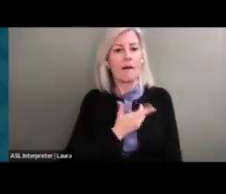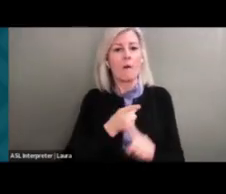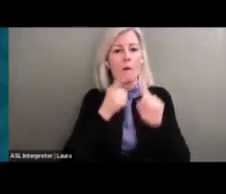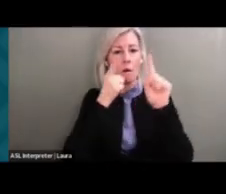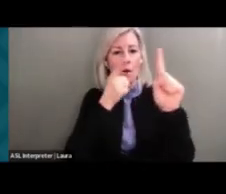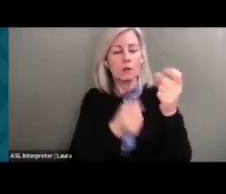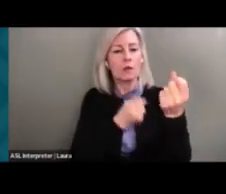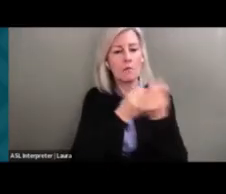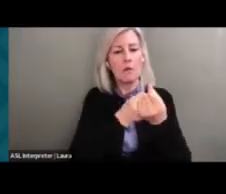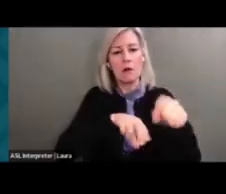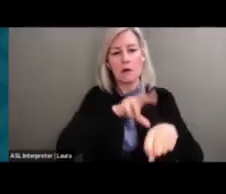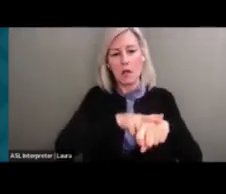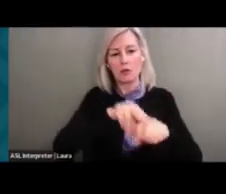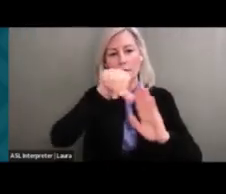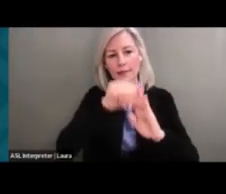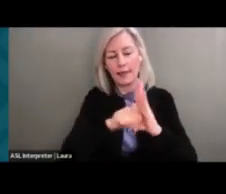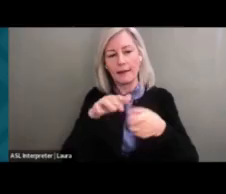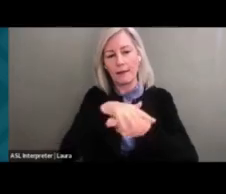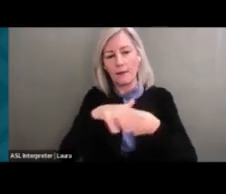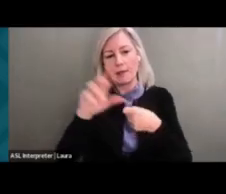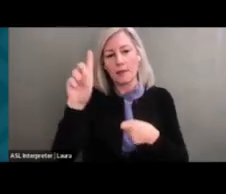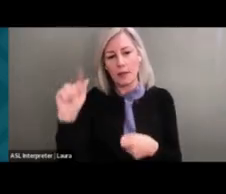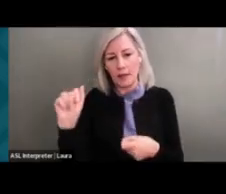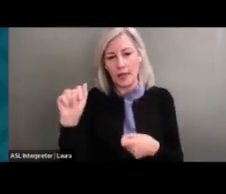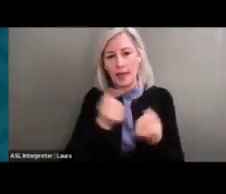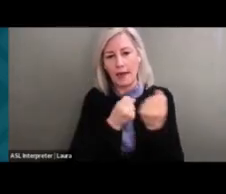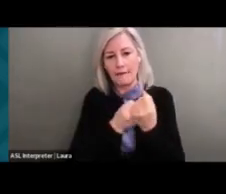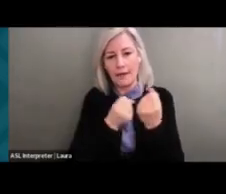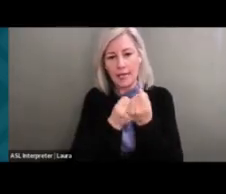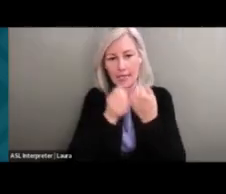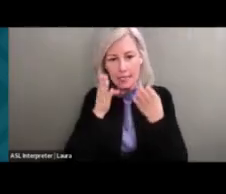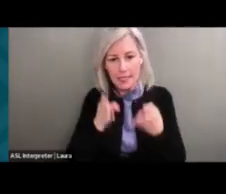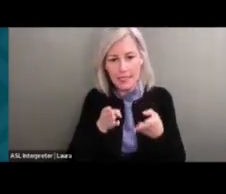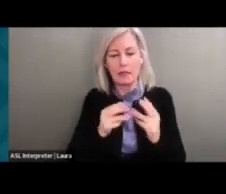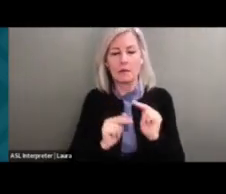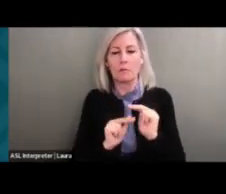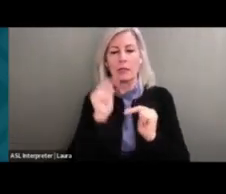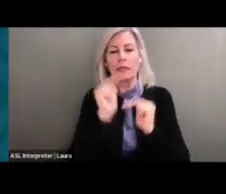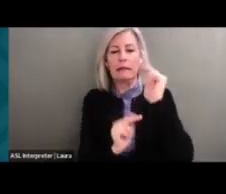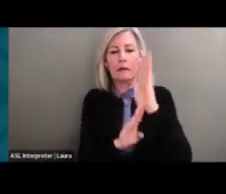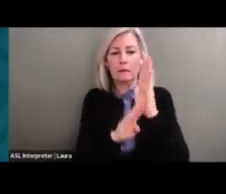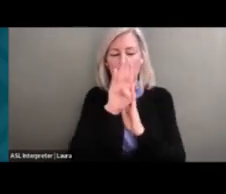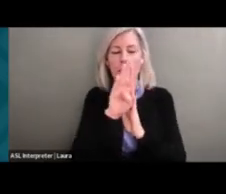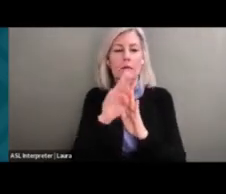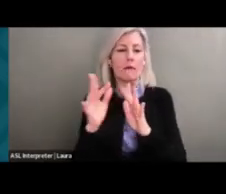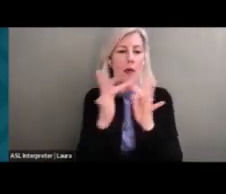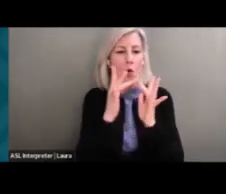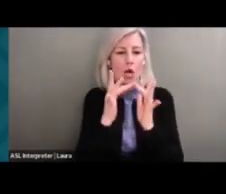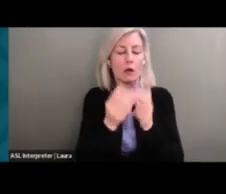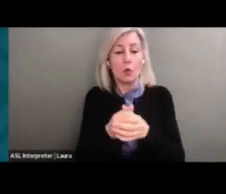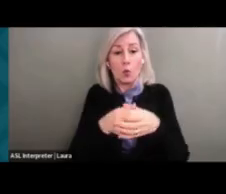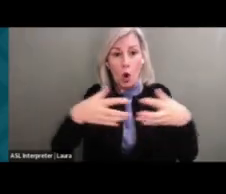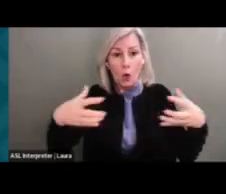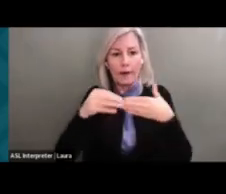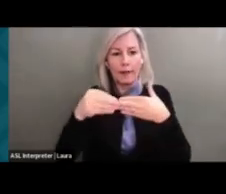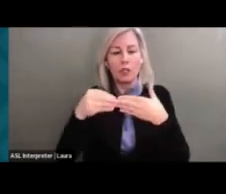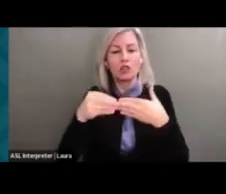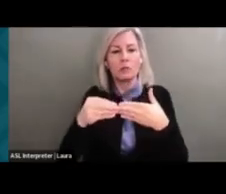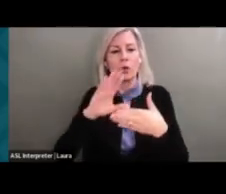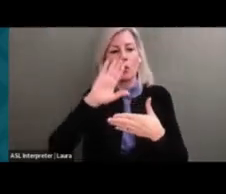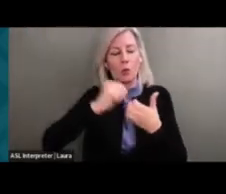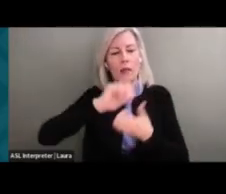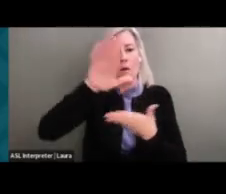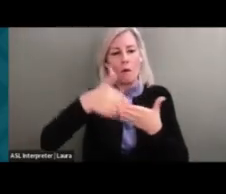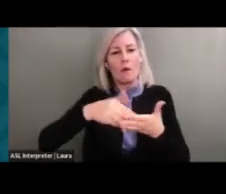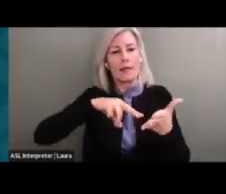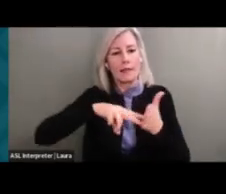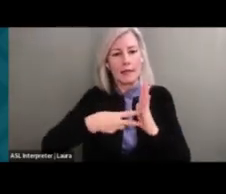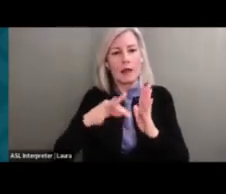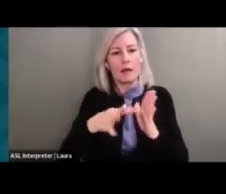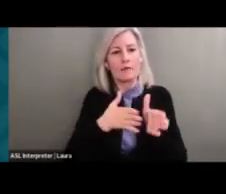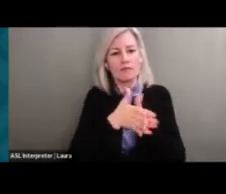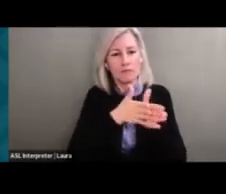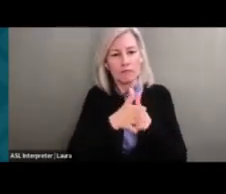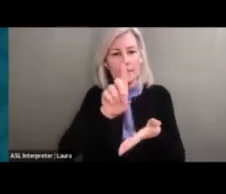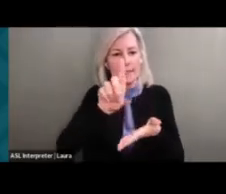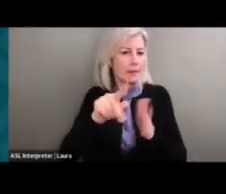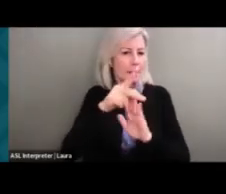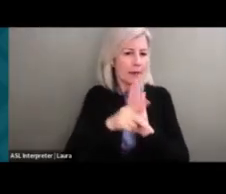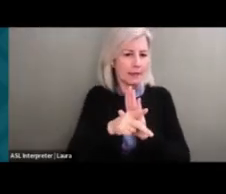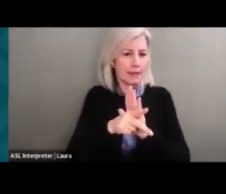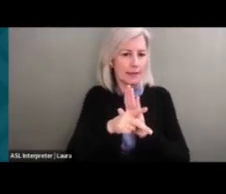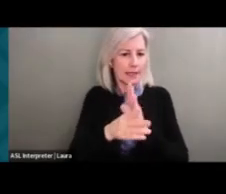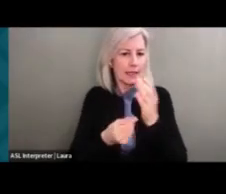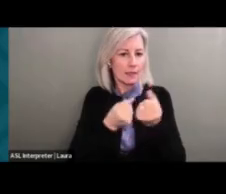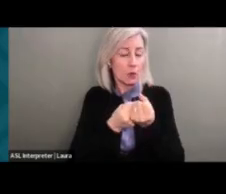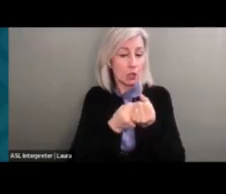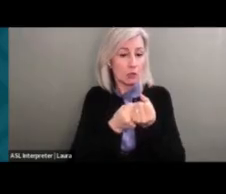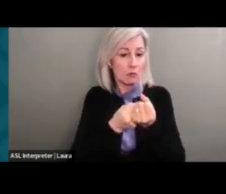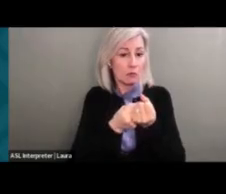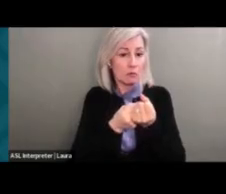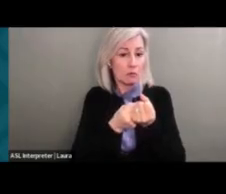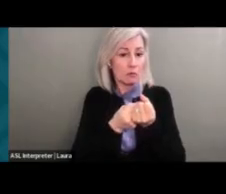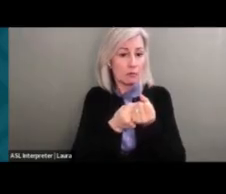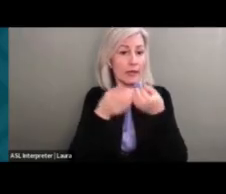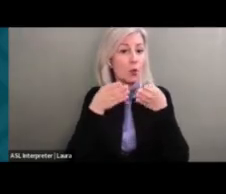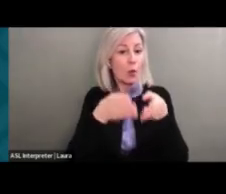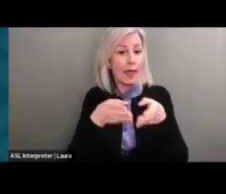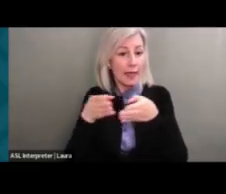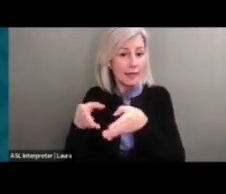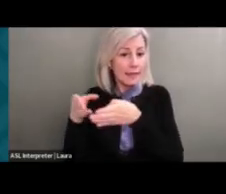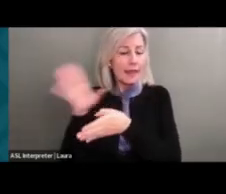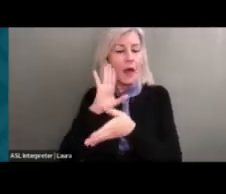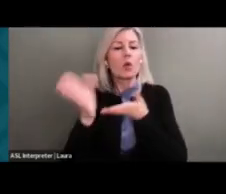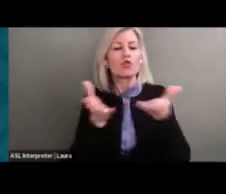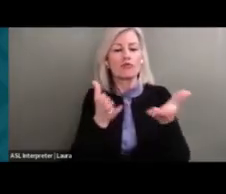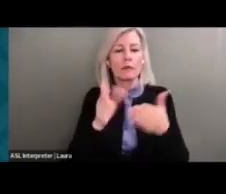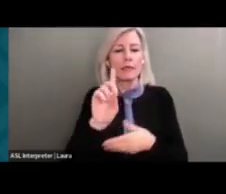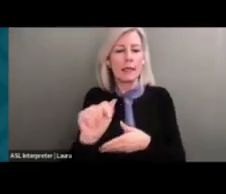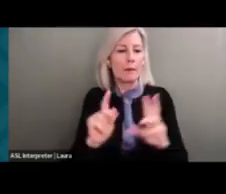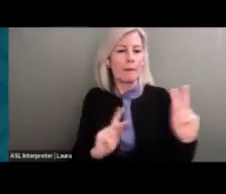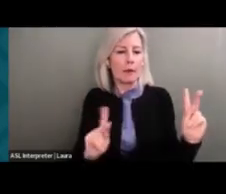To support national, state, and local disability advocates in building networks, growing leadership, all with the intent of driving disability policy and supports in ways that serve disabled people and their communities.